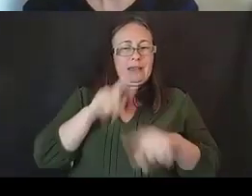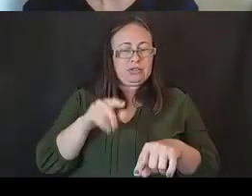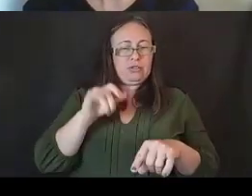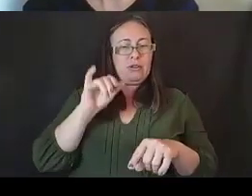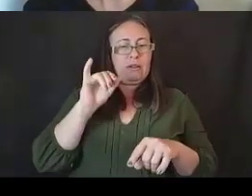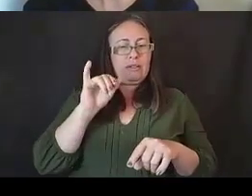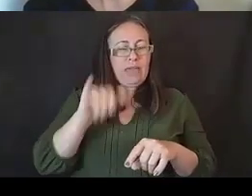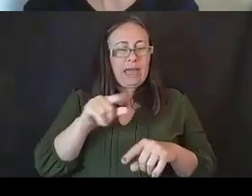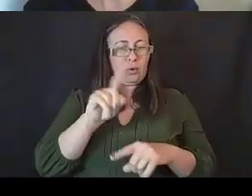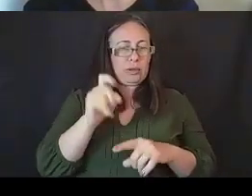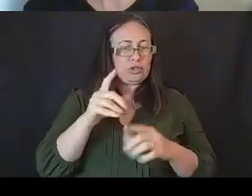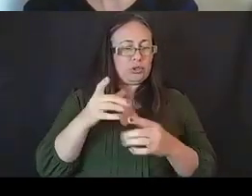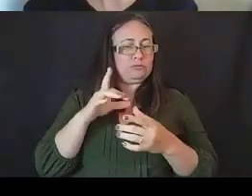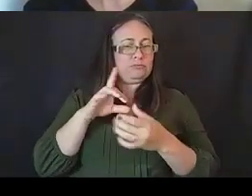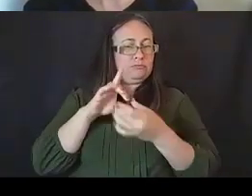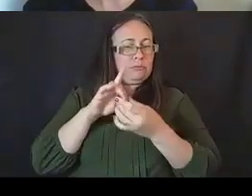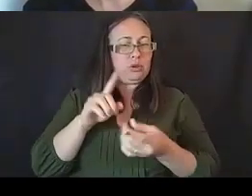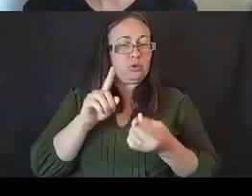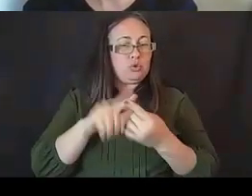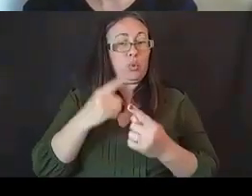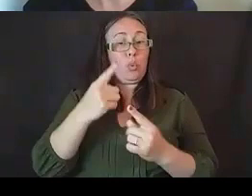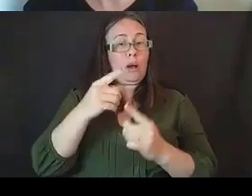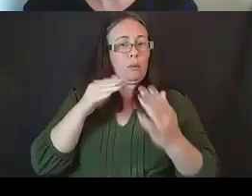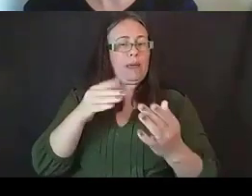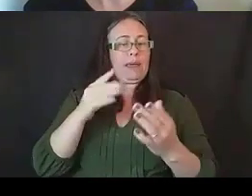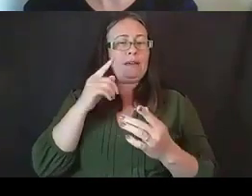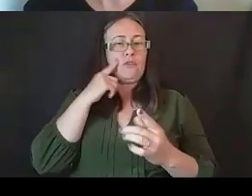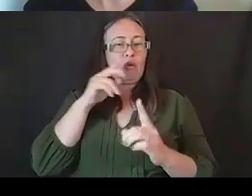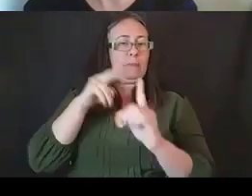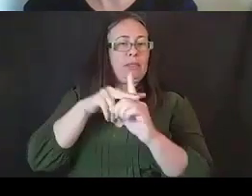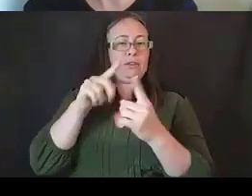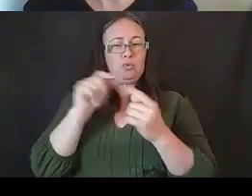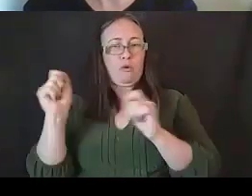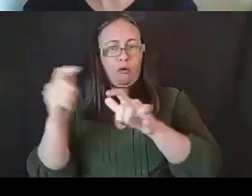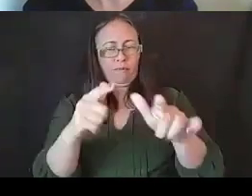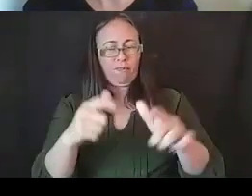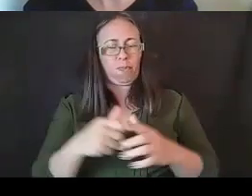but on the sub projects and sub awards one, well, okay.